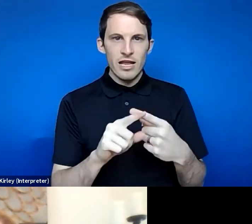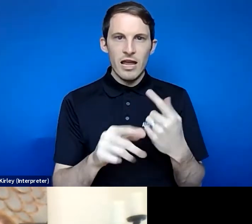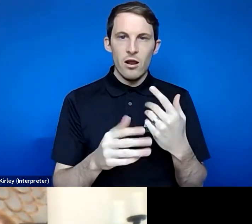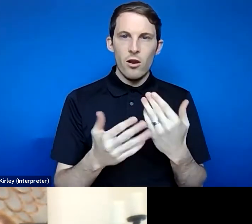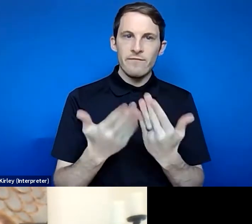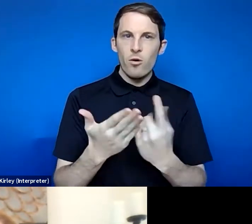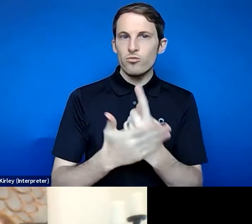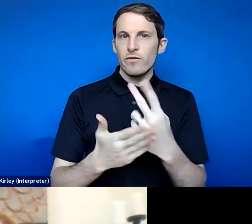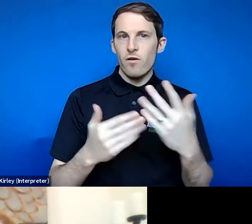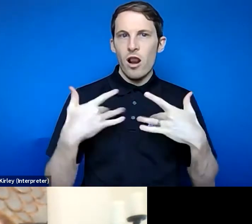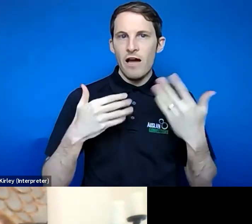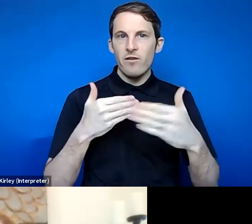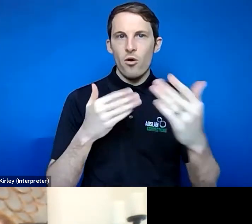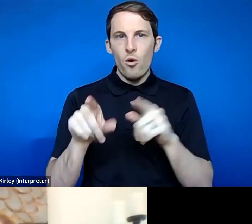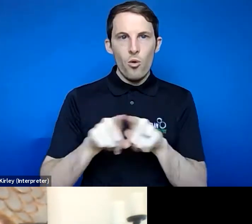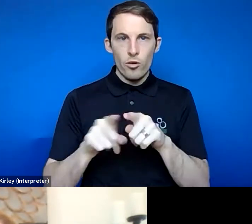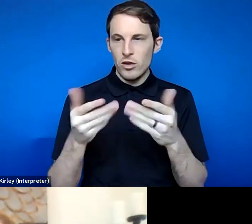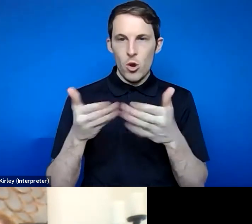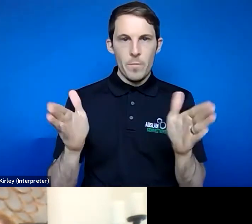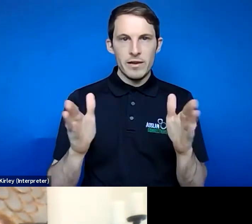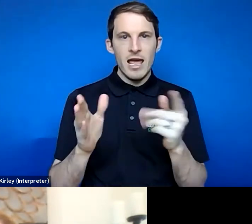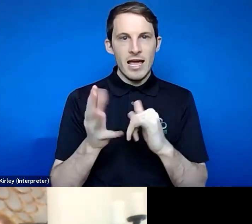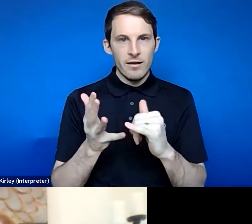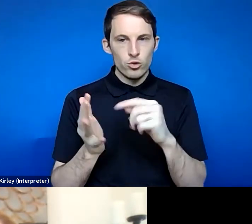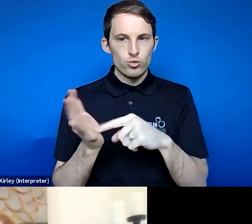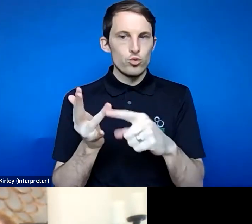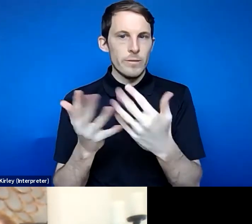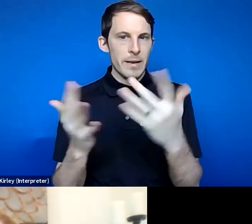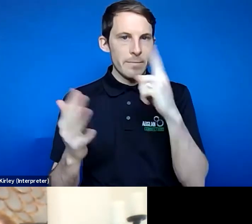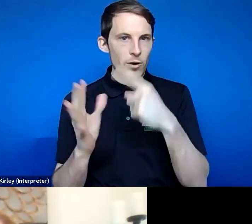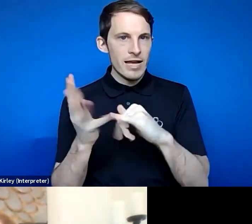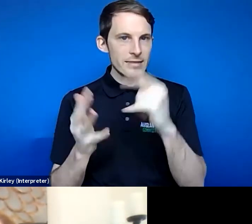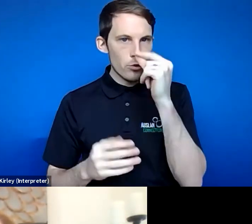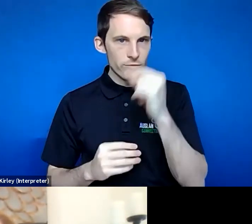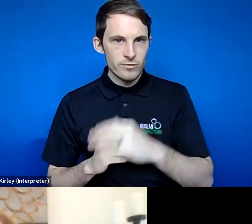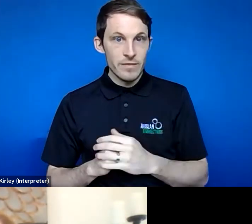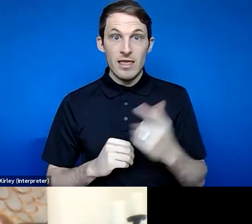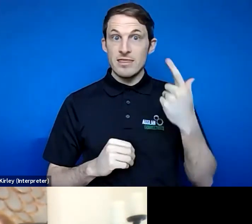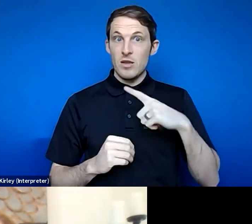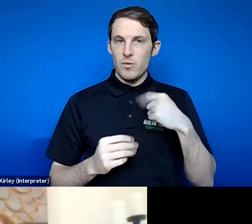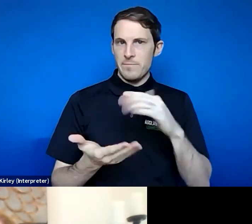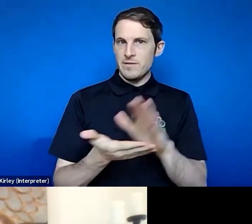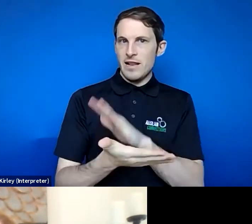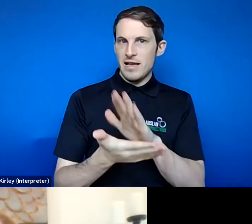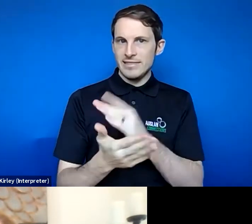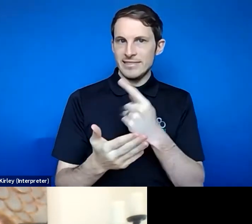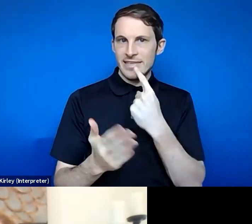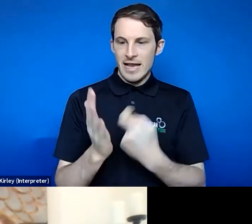are open to as many people as possible. That's one reason why I'm delighted that RMIT's Social